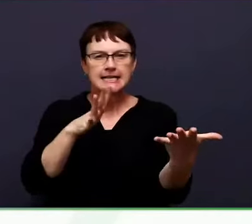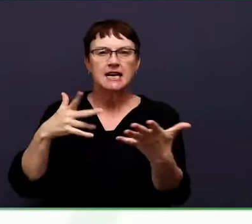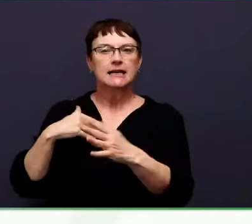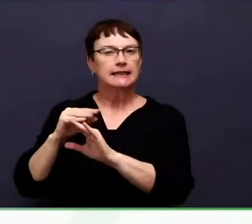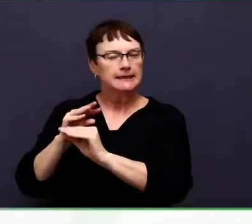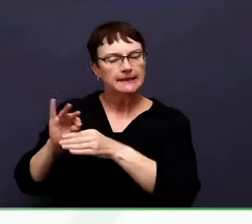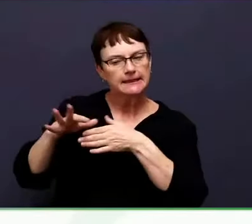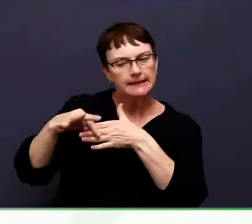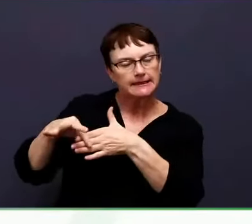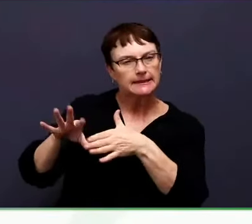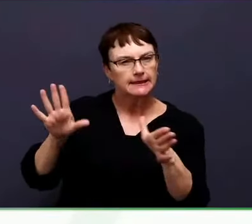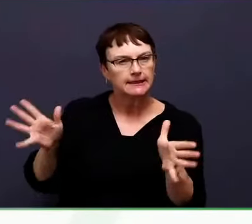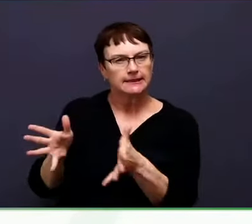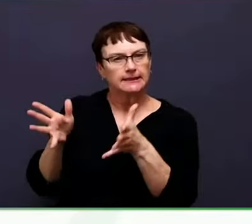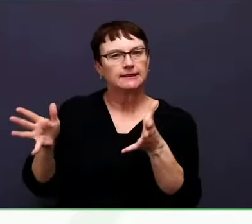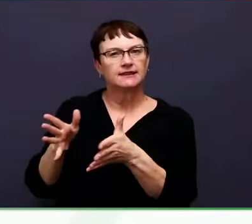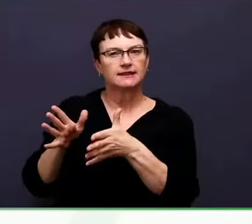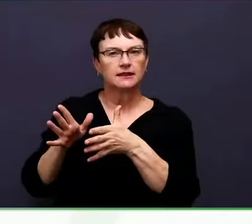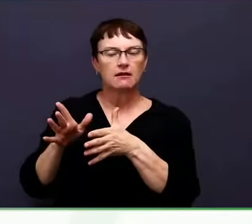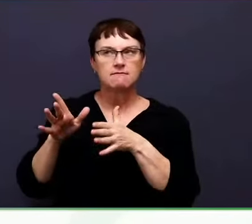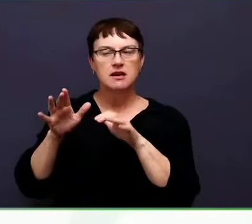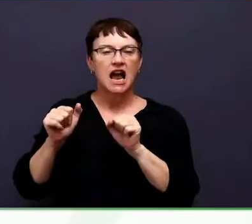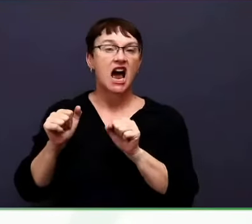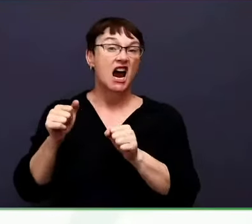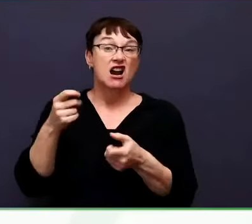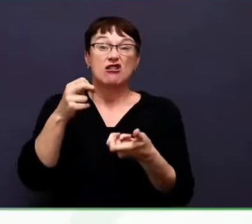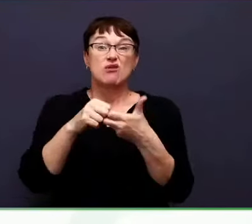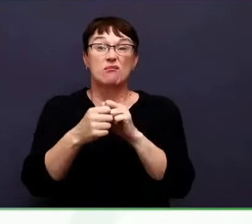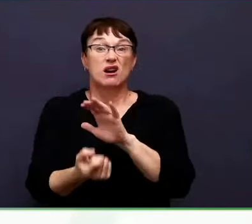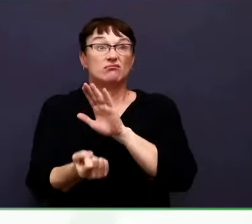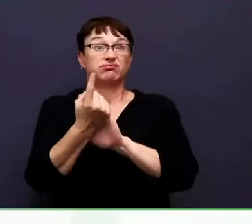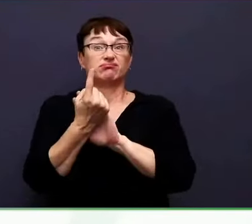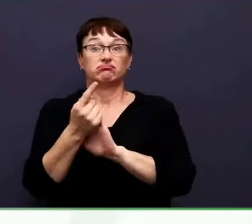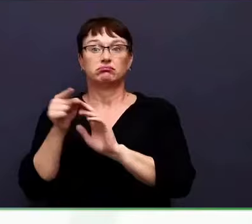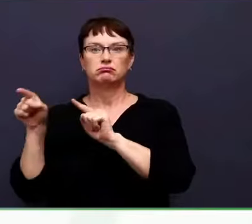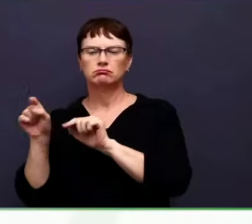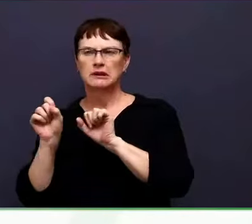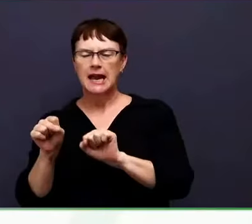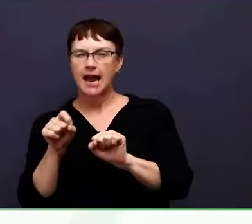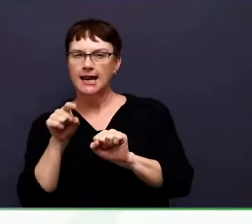Telling out activities that advance social policy change such